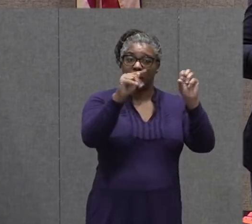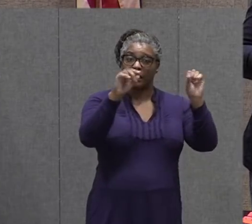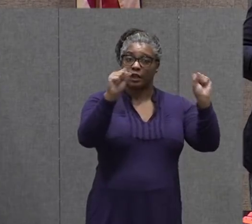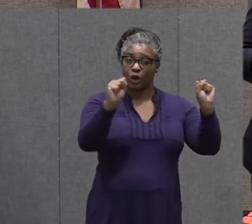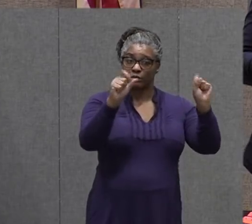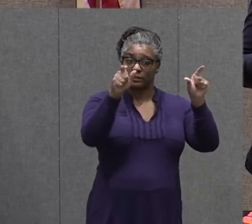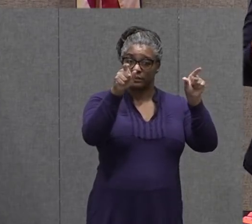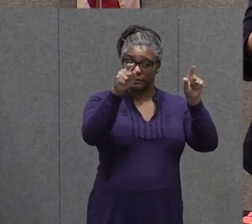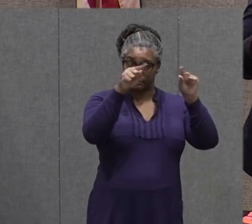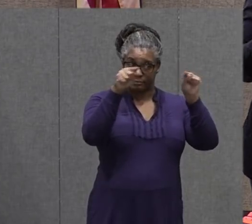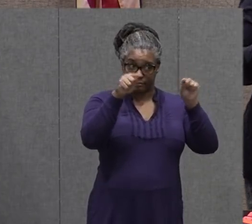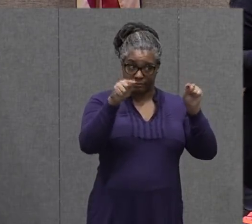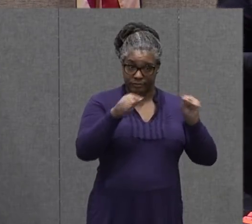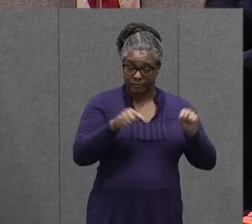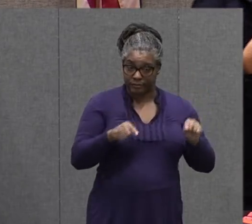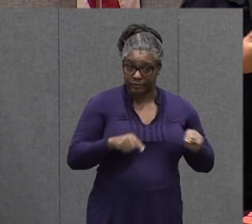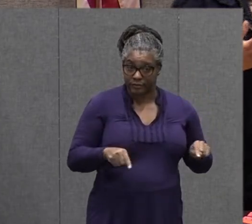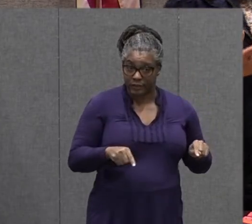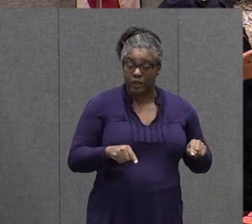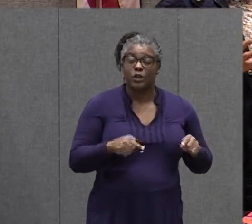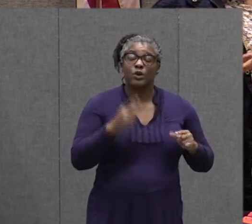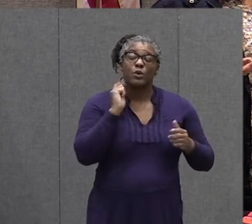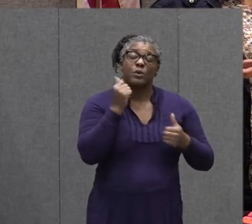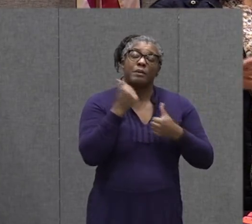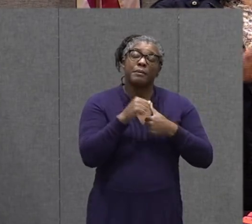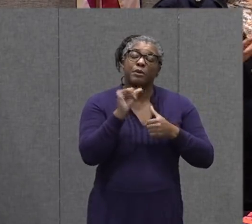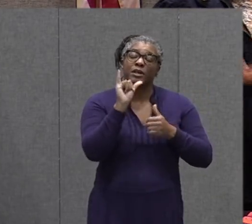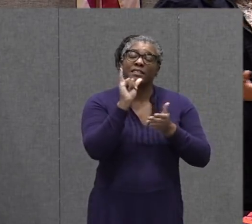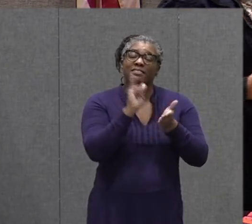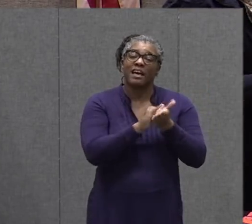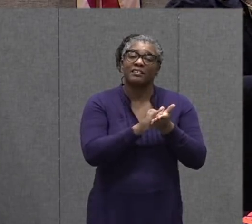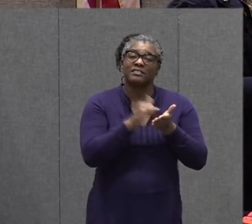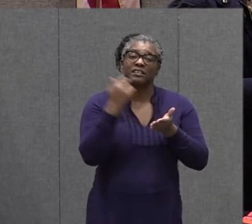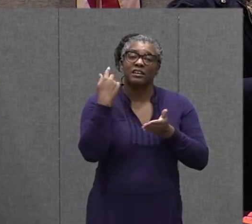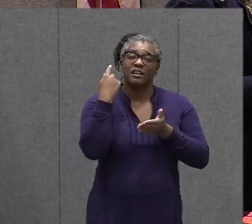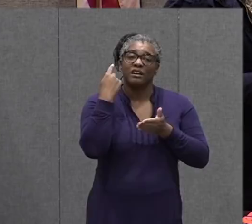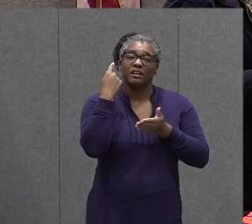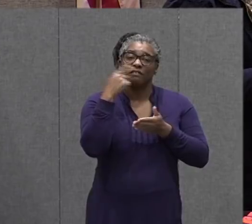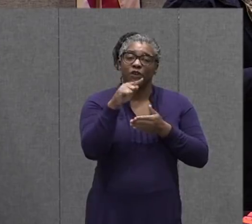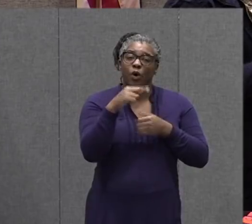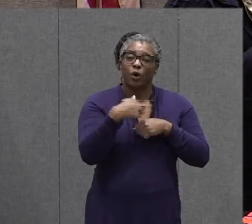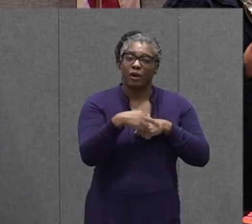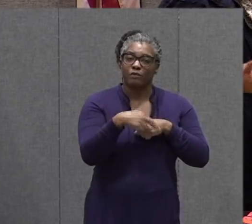We use these as a tool when we create something, when we are sharing our thinking,